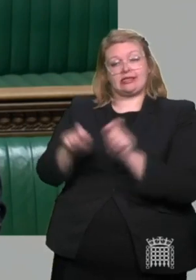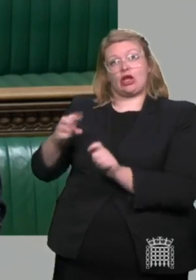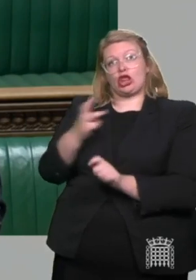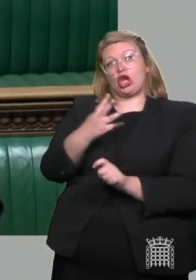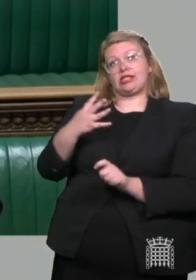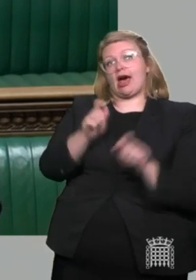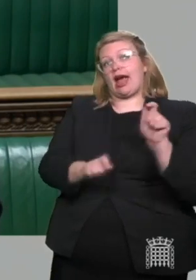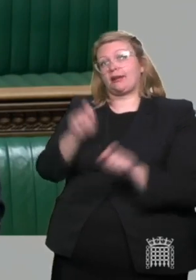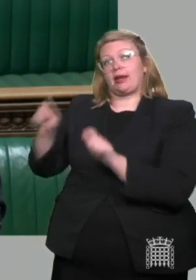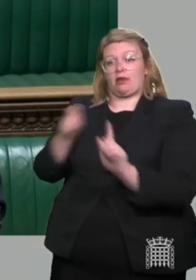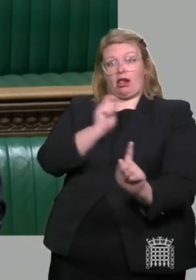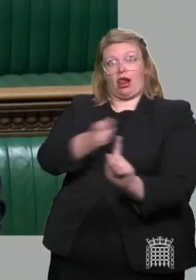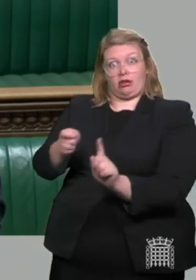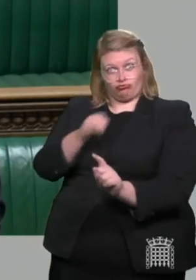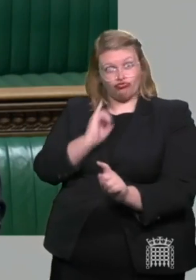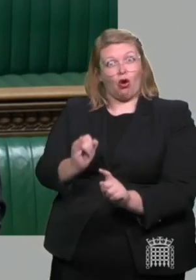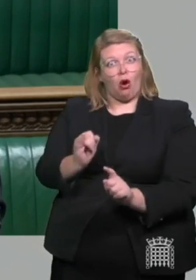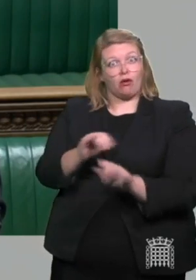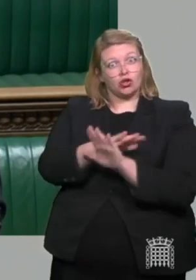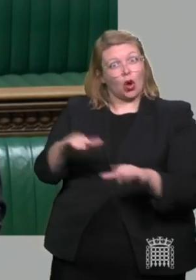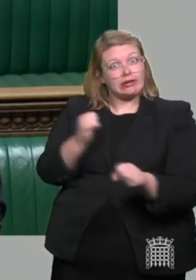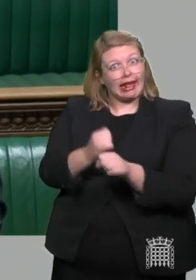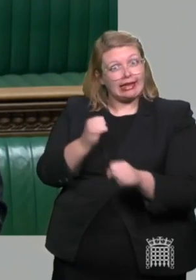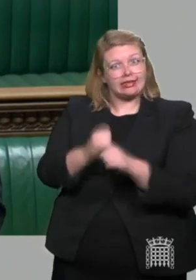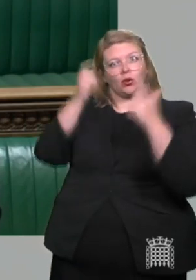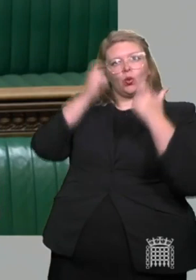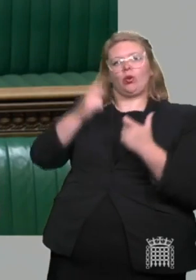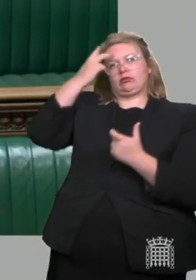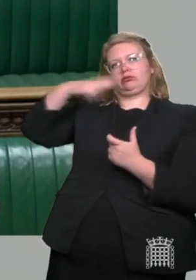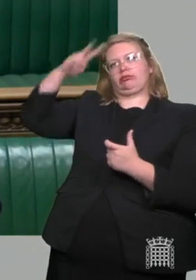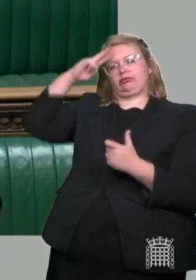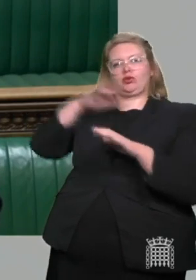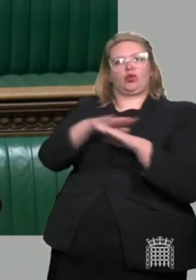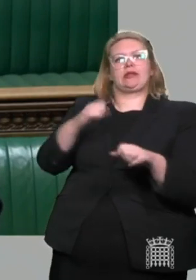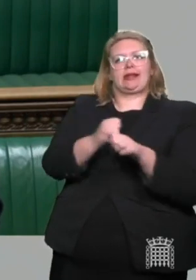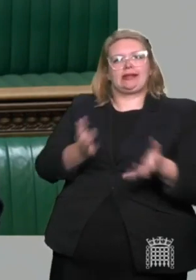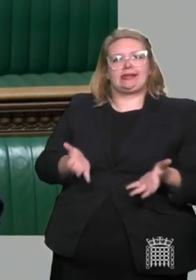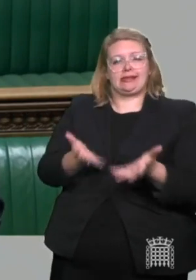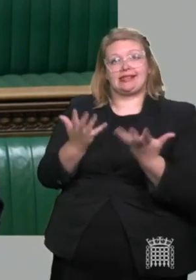appalling injustice. Sir Wyn Williams is leading an ongoing independent inquiry